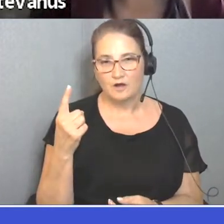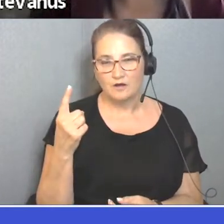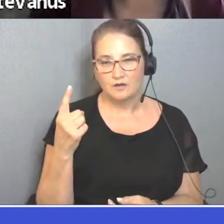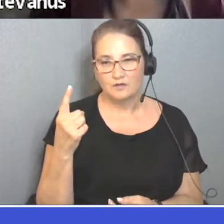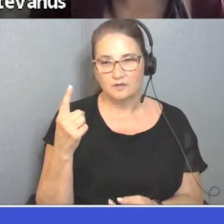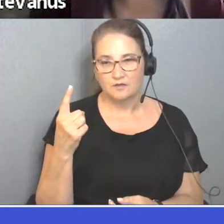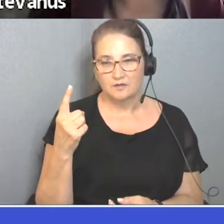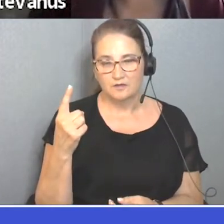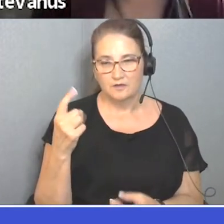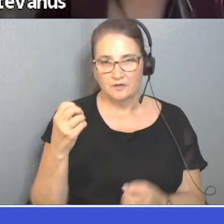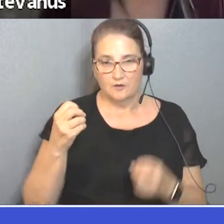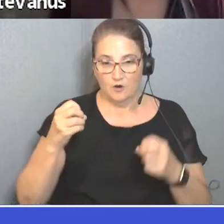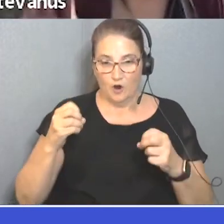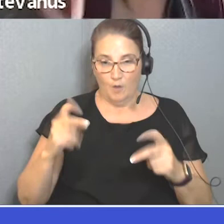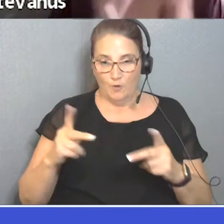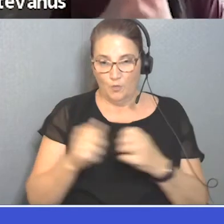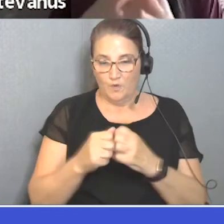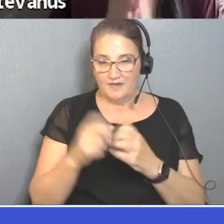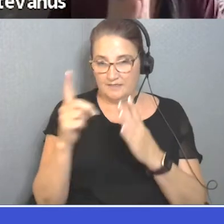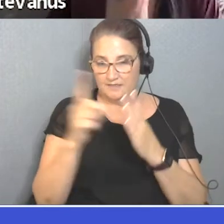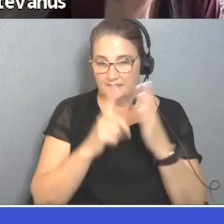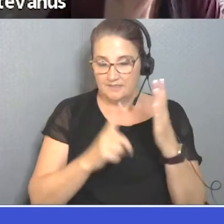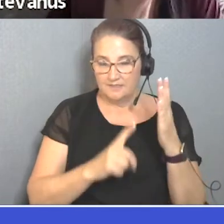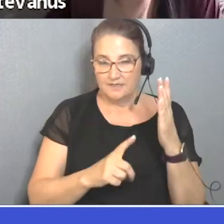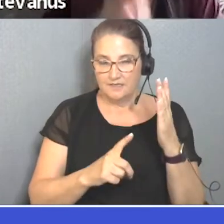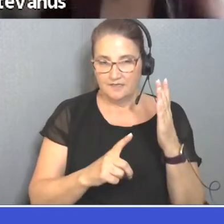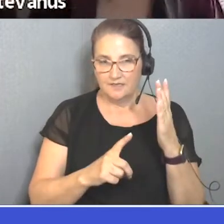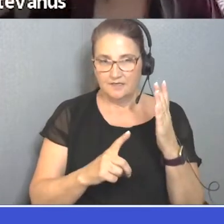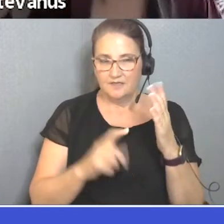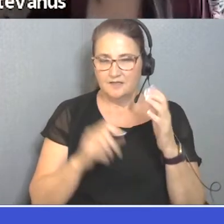One of the opportunities we have with design is to kind